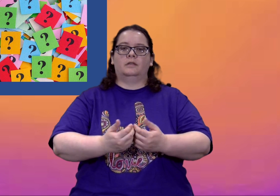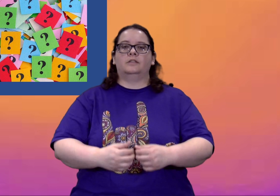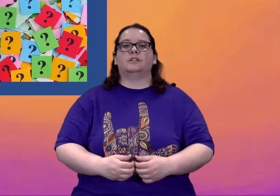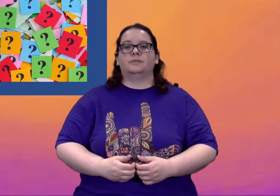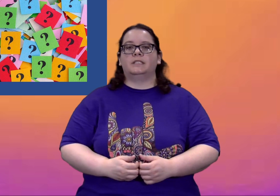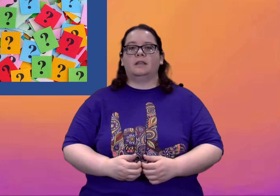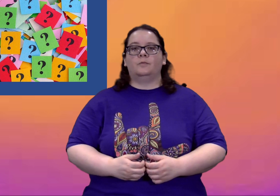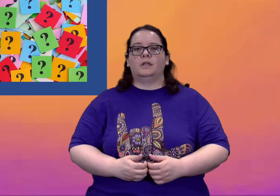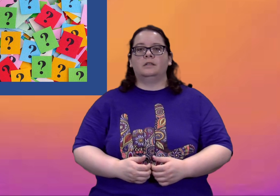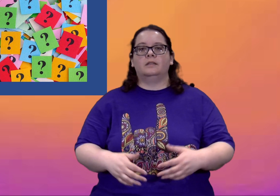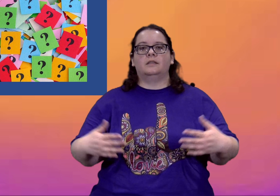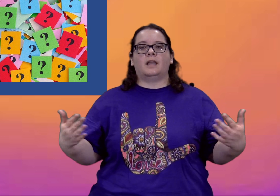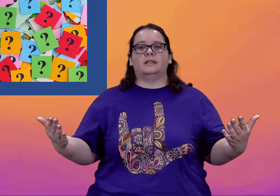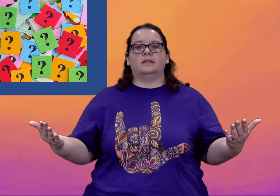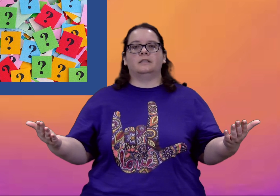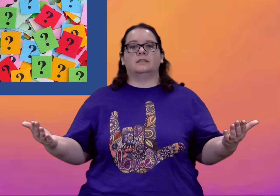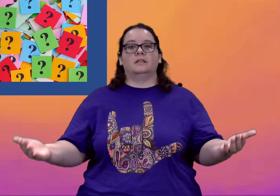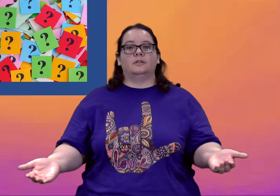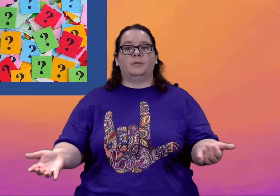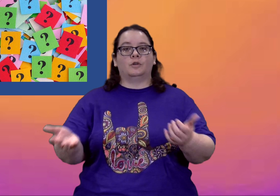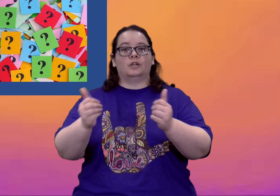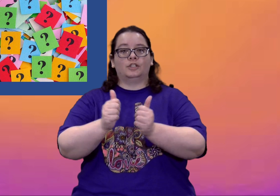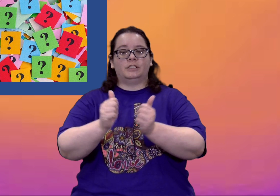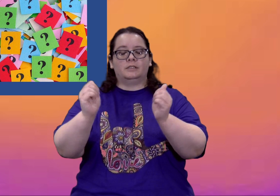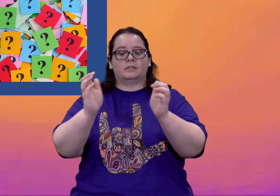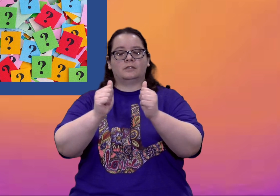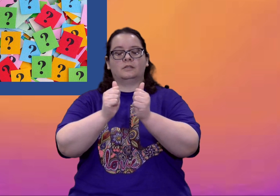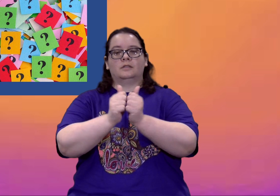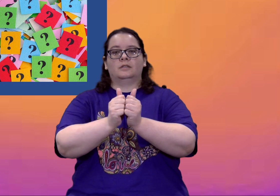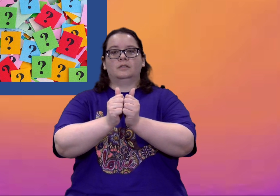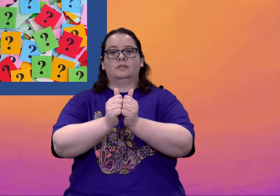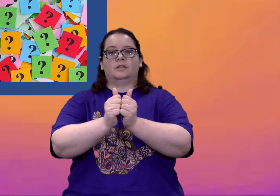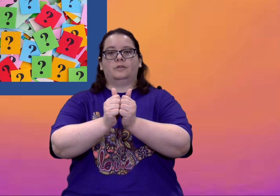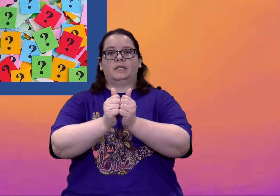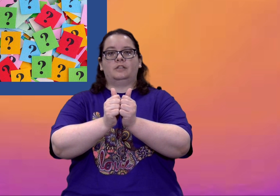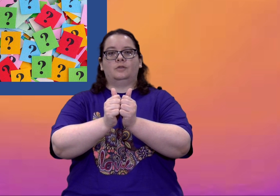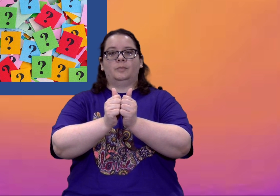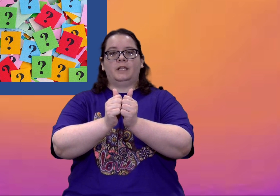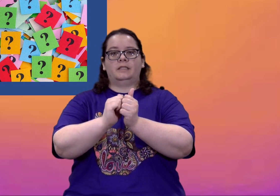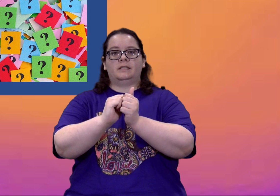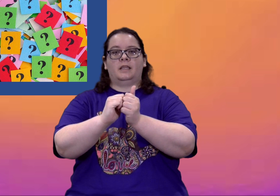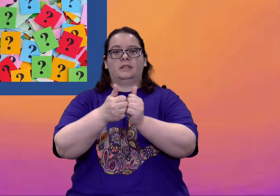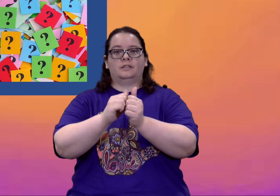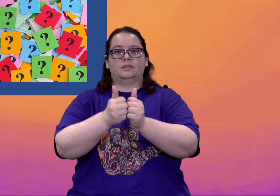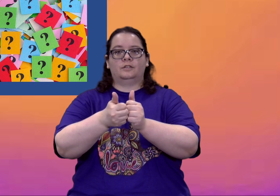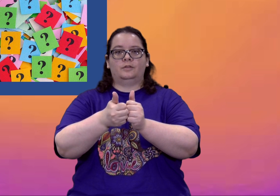There's also a second one that is a little bit more urgent. So you take two open A's and you